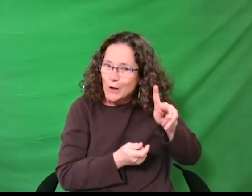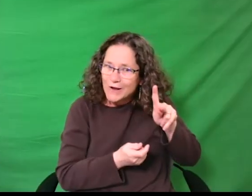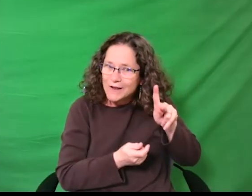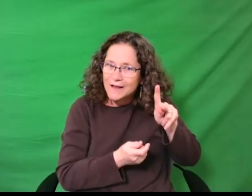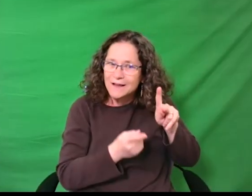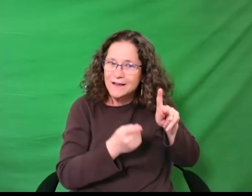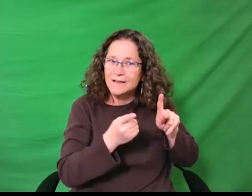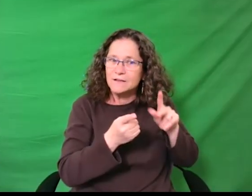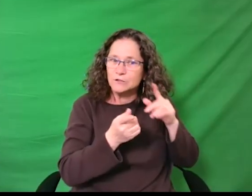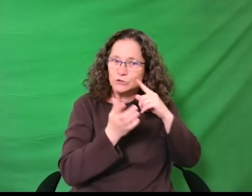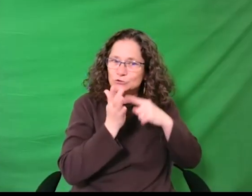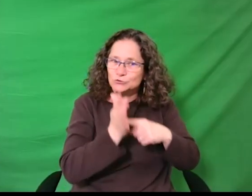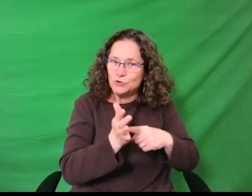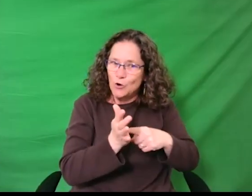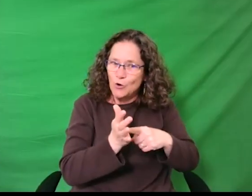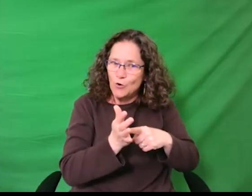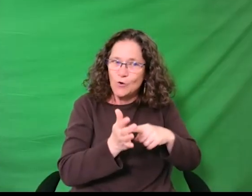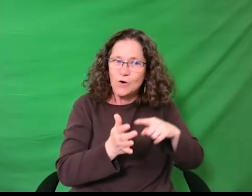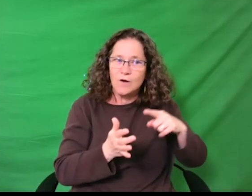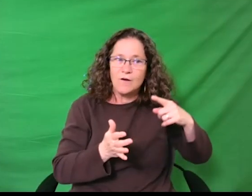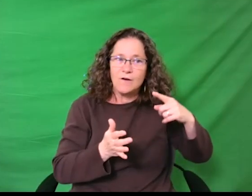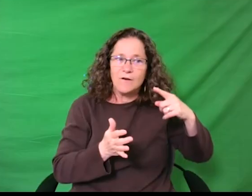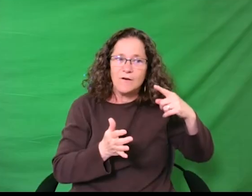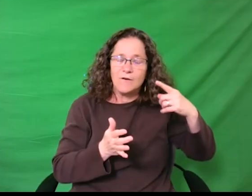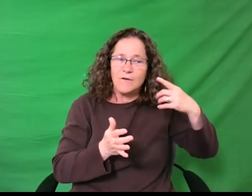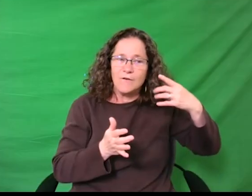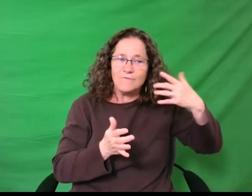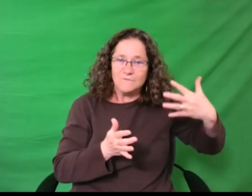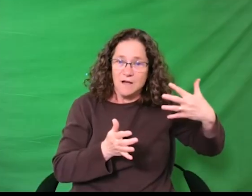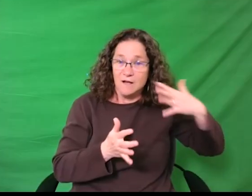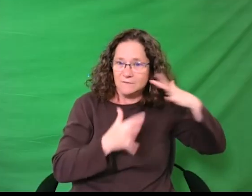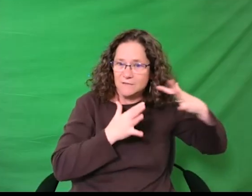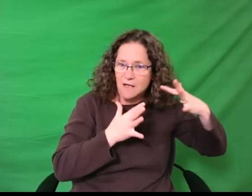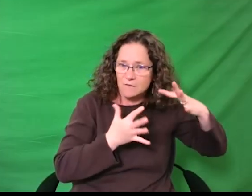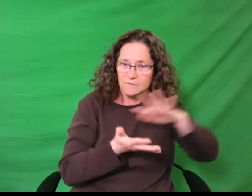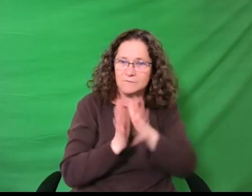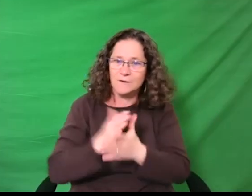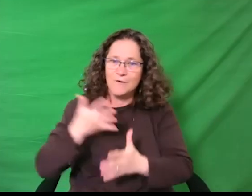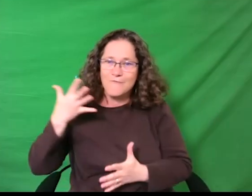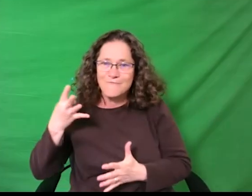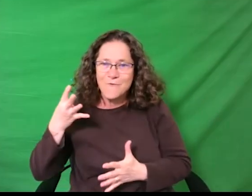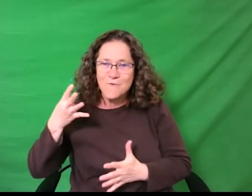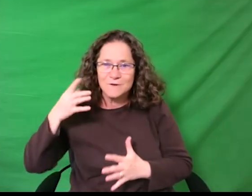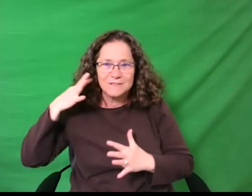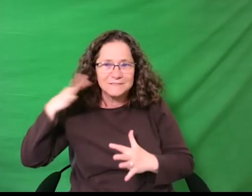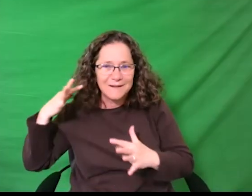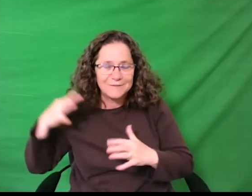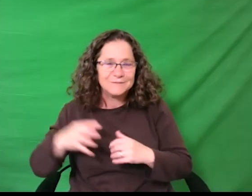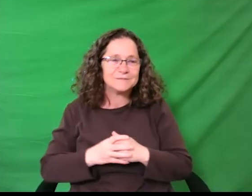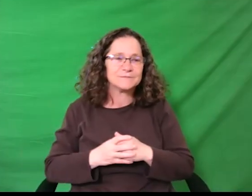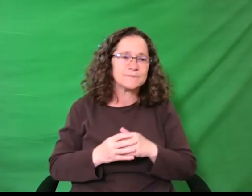Block to lock. And we can have kids manipulate phonemes.